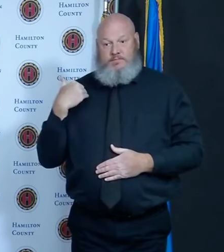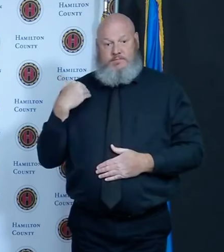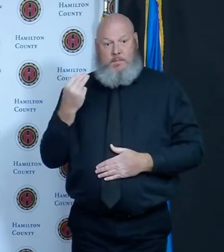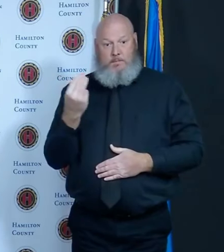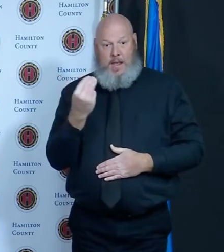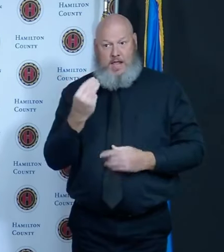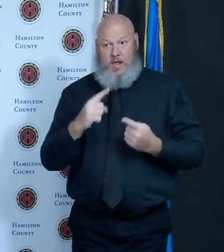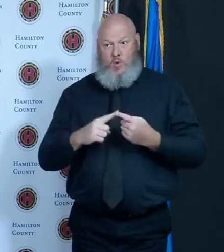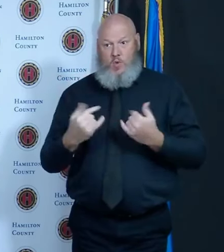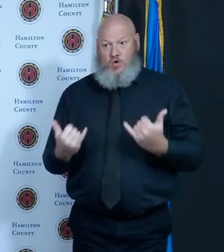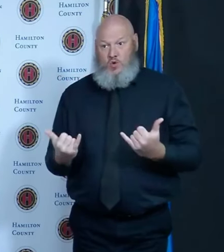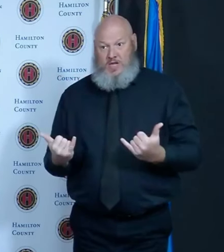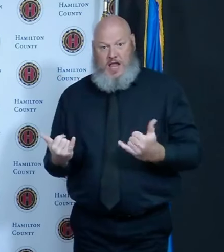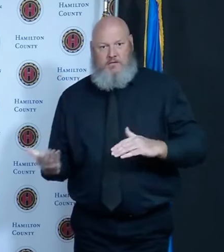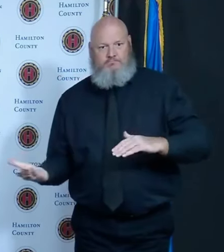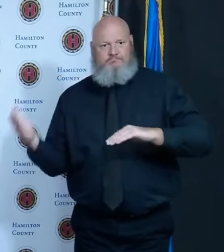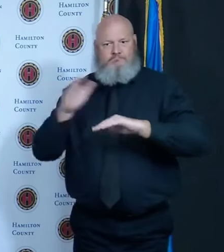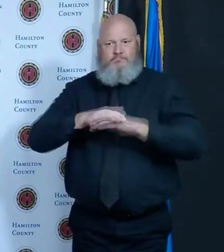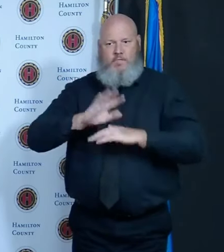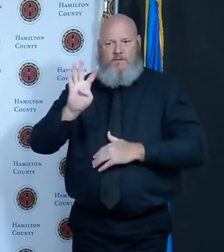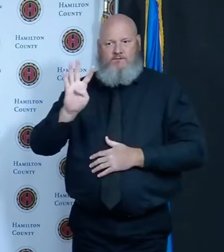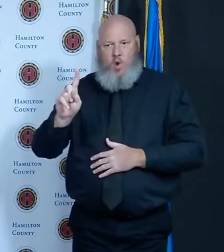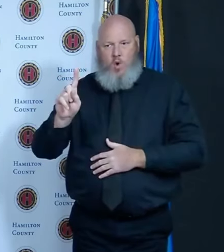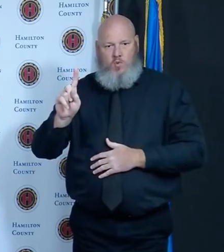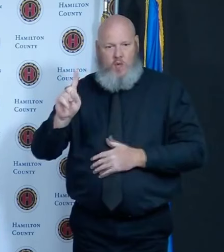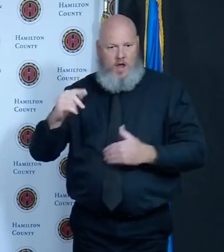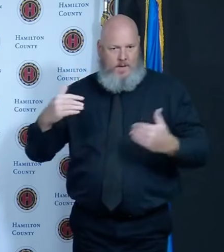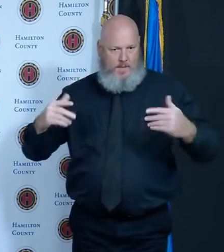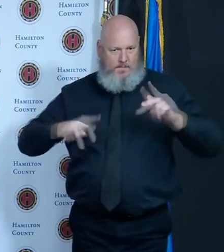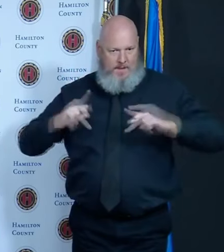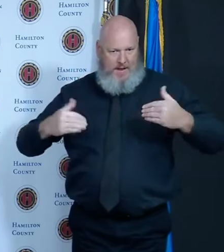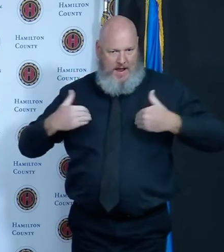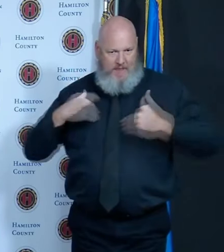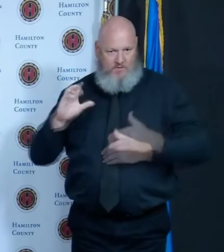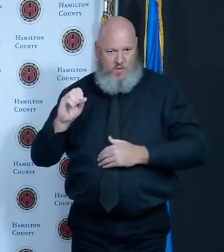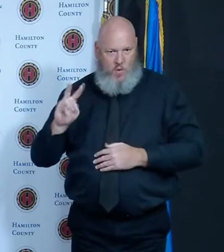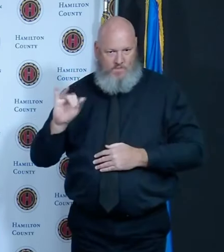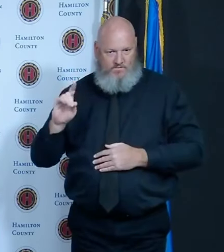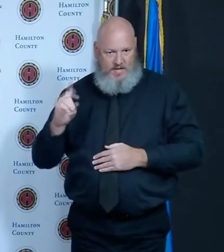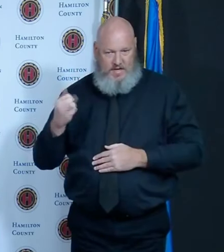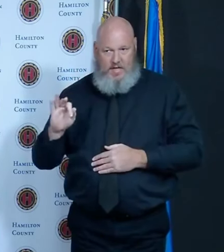between the hospitalized is 22 in the delta for the deaths between today and